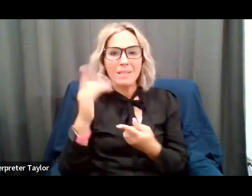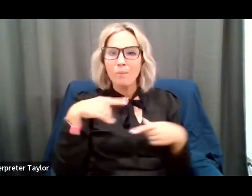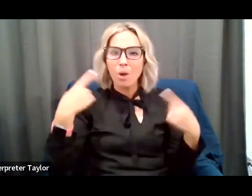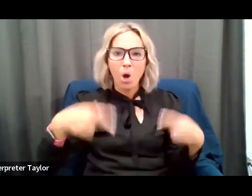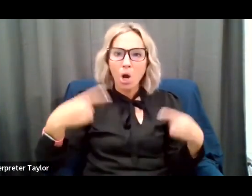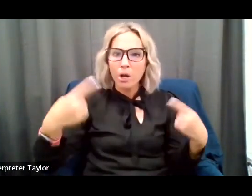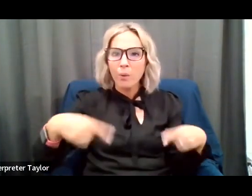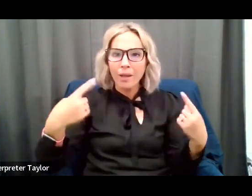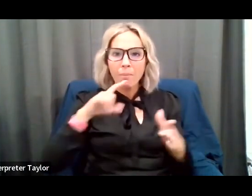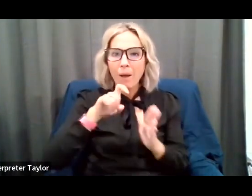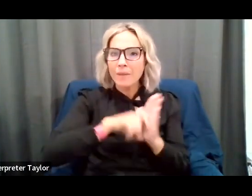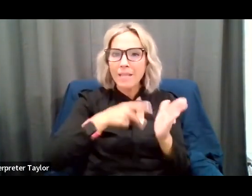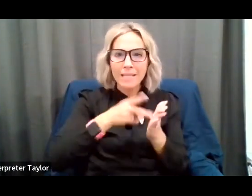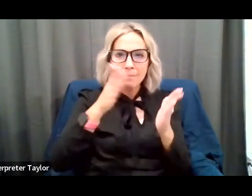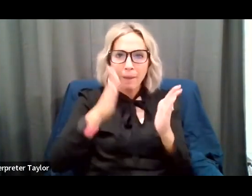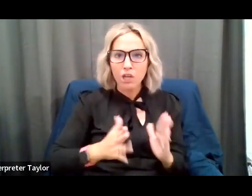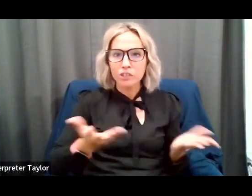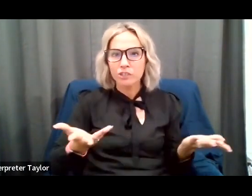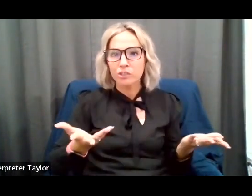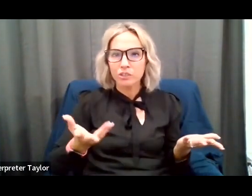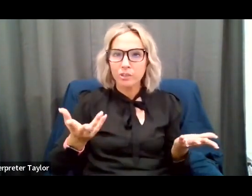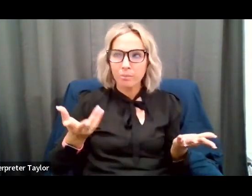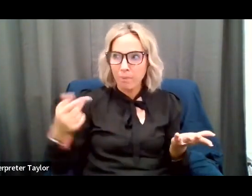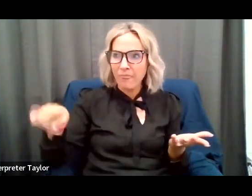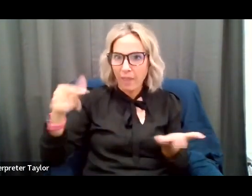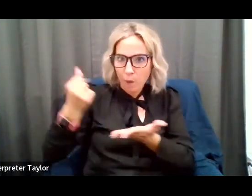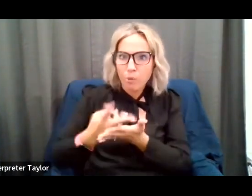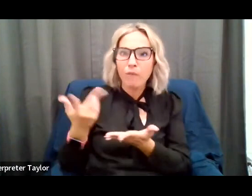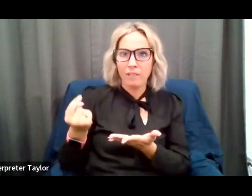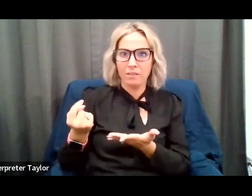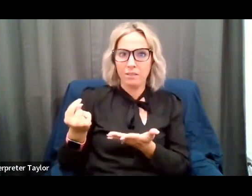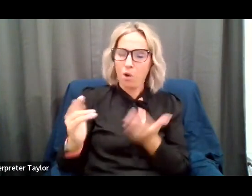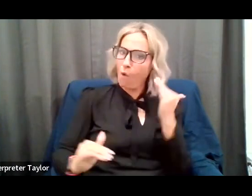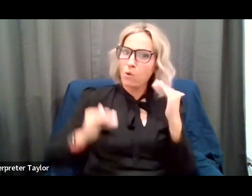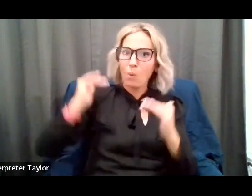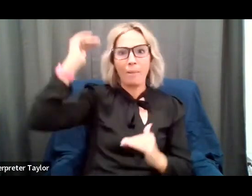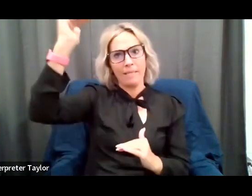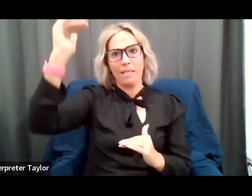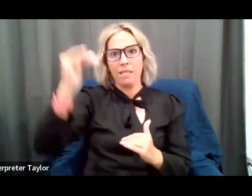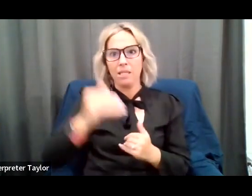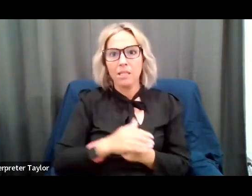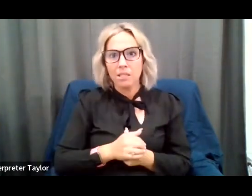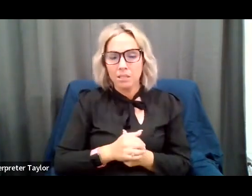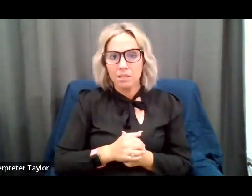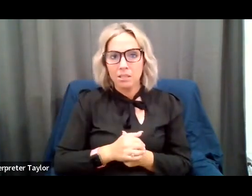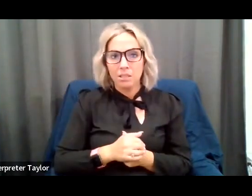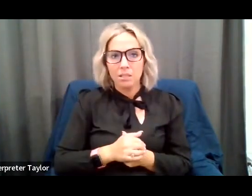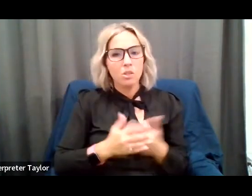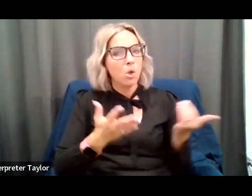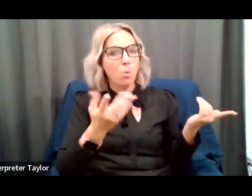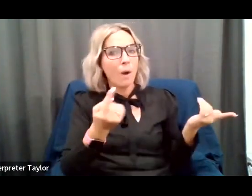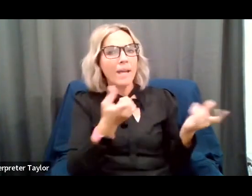the taxpayers approved this overwhelmingly. Uh, what year?